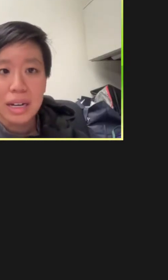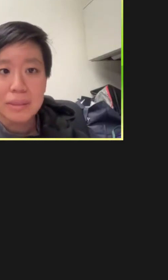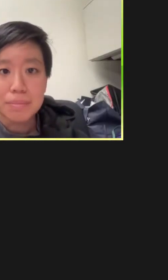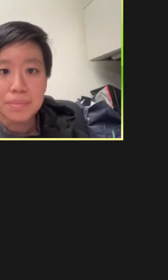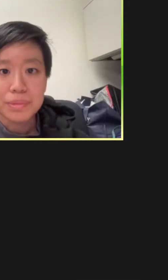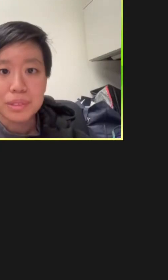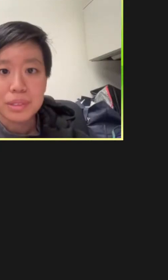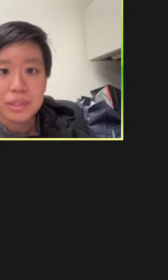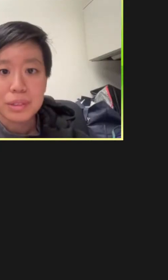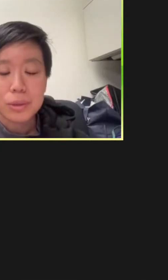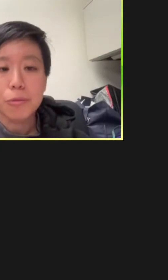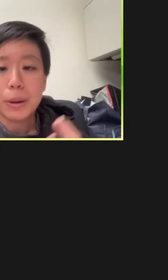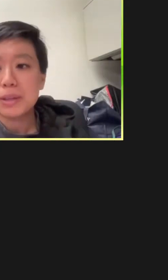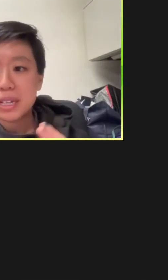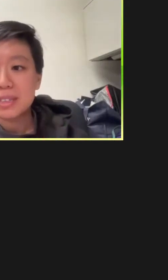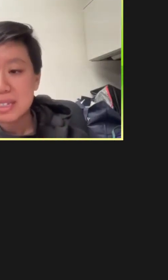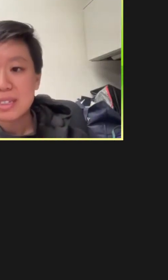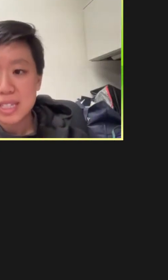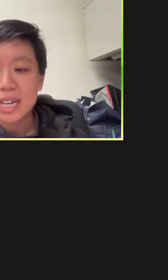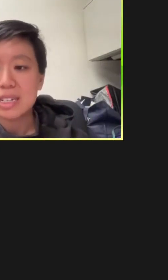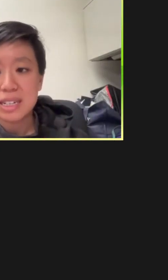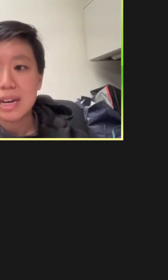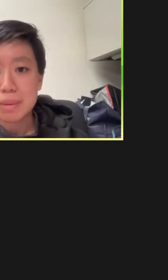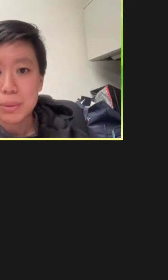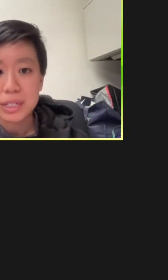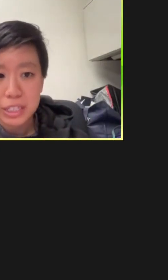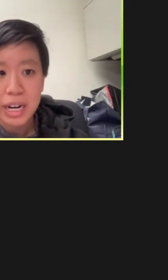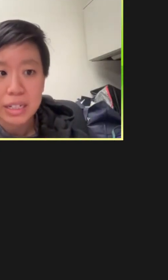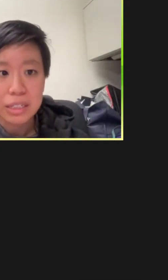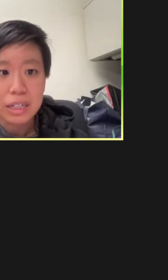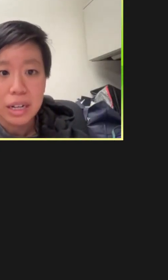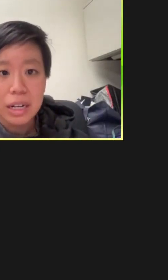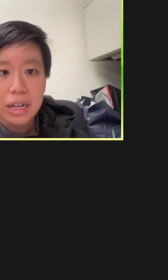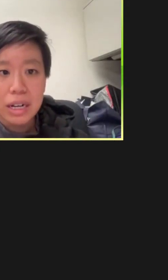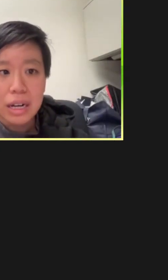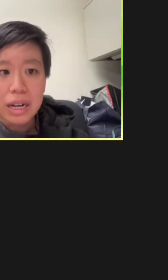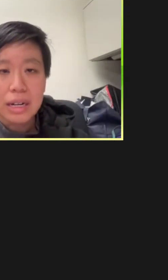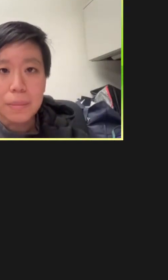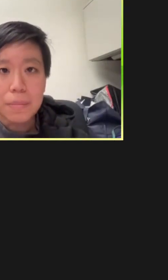also sort of welcoming this idea that people can change.